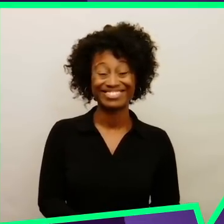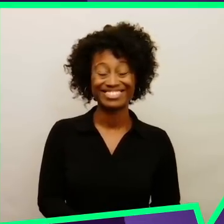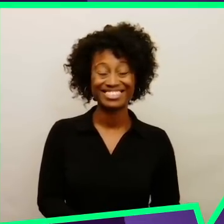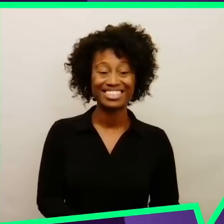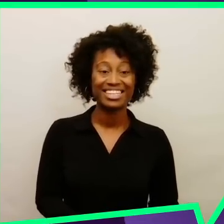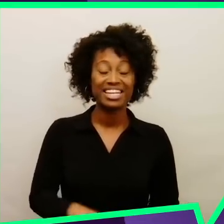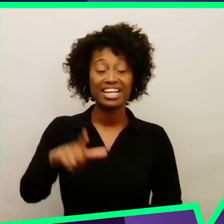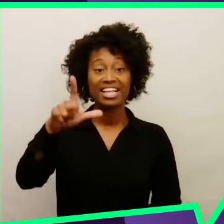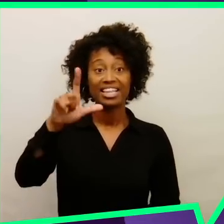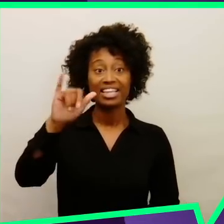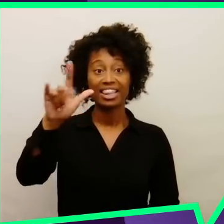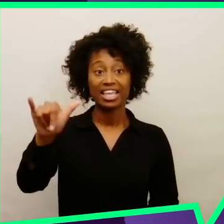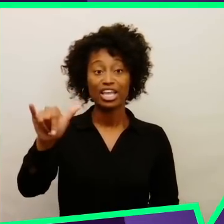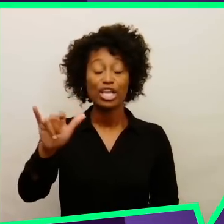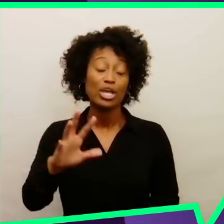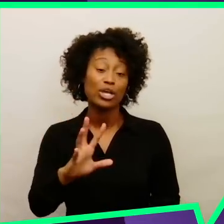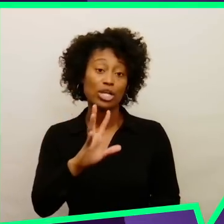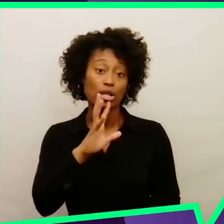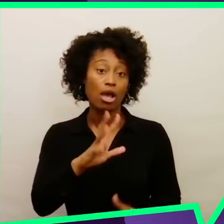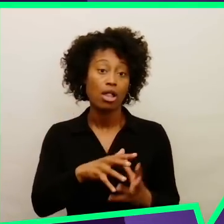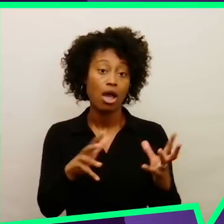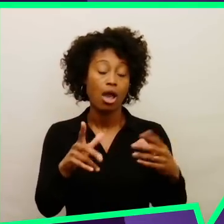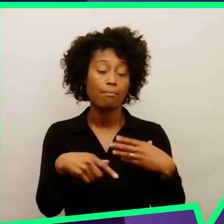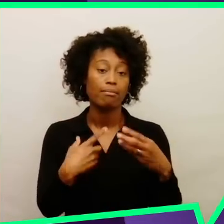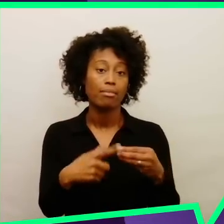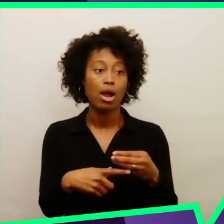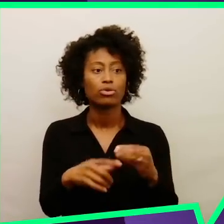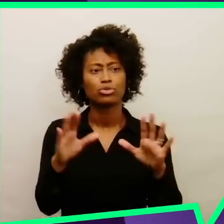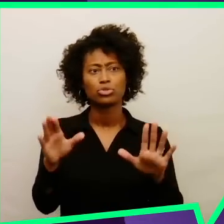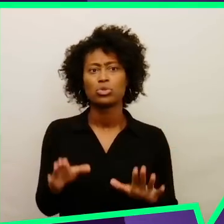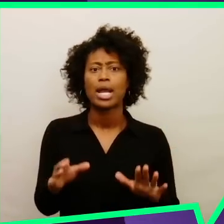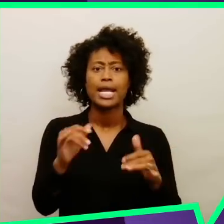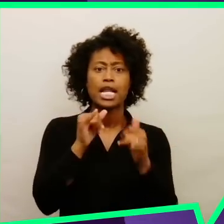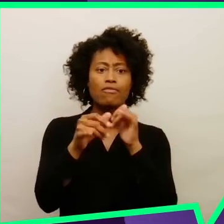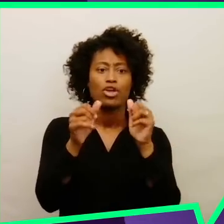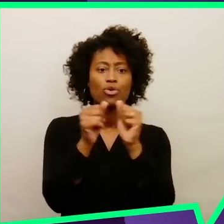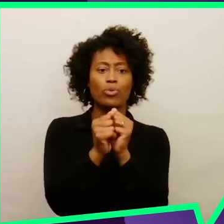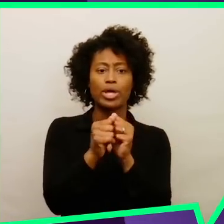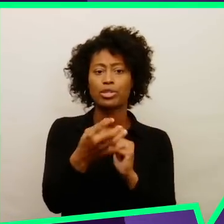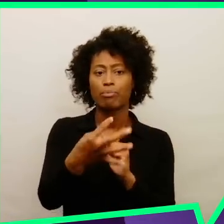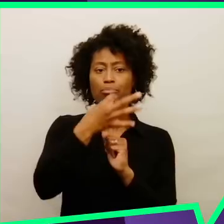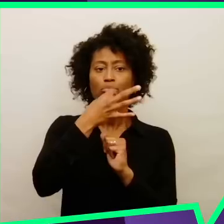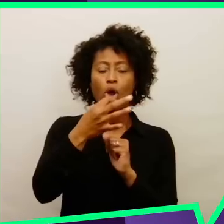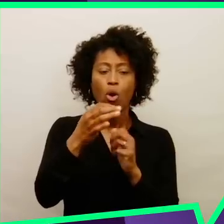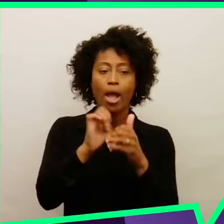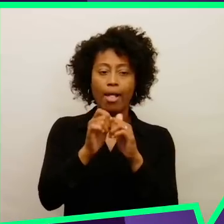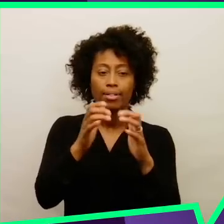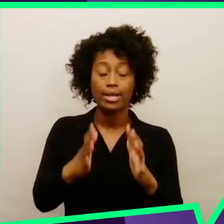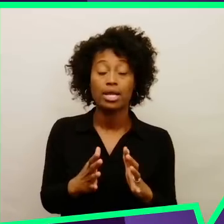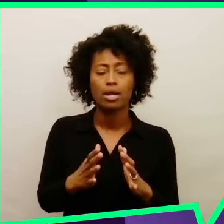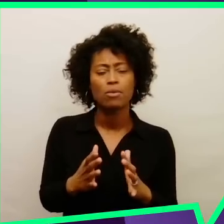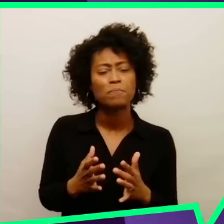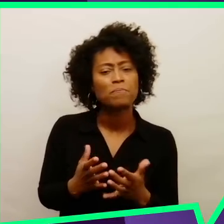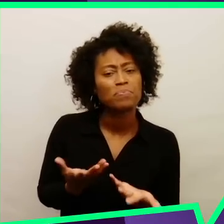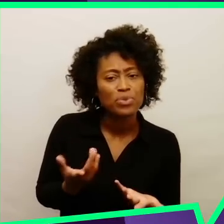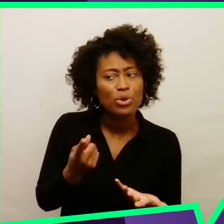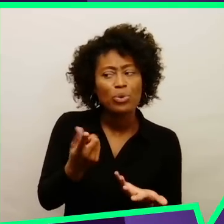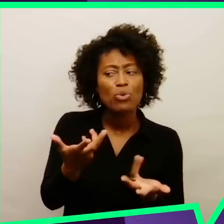Lily, you talk a lot about-- you've got a lot of great interviews with pro athletes. What kind of stuff are you looking